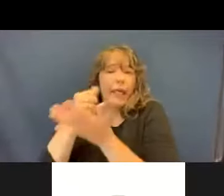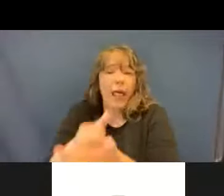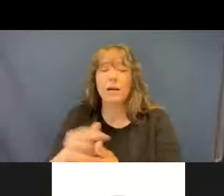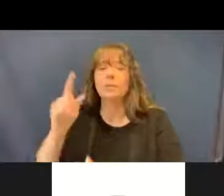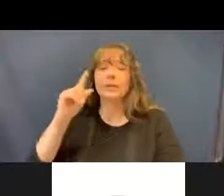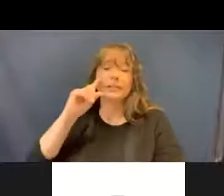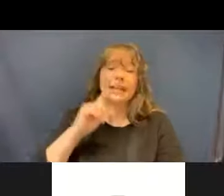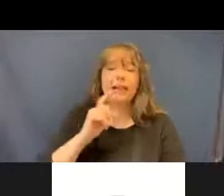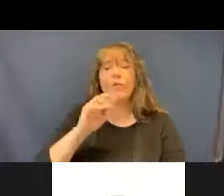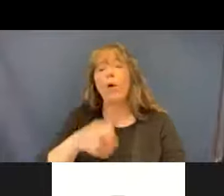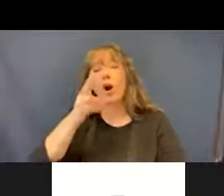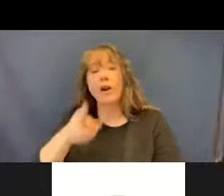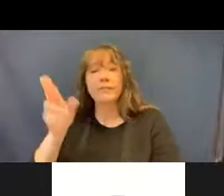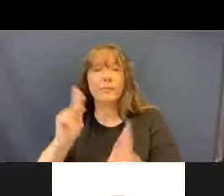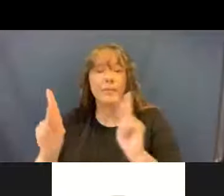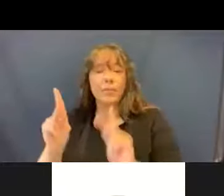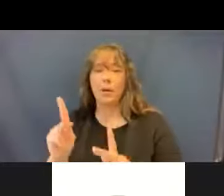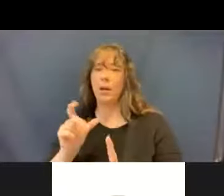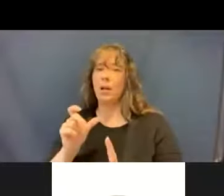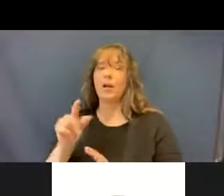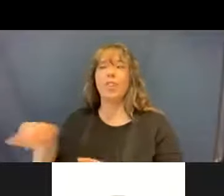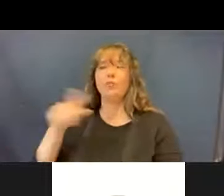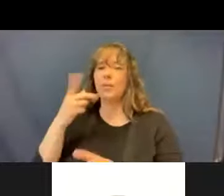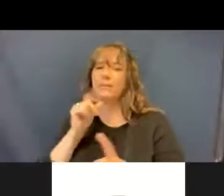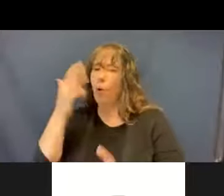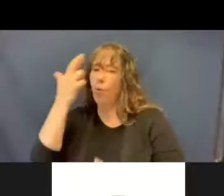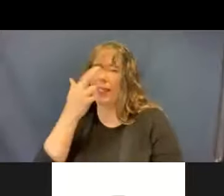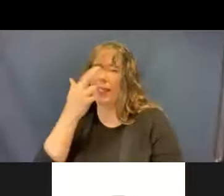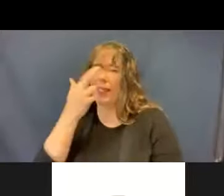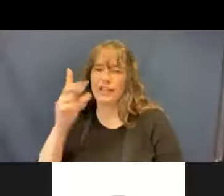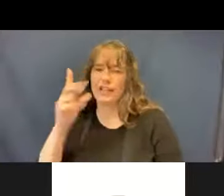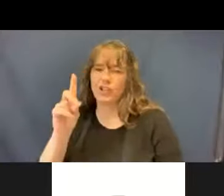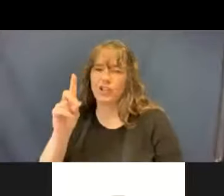we may not realize we do? >> DR. DANIELLE RASTETTER: I'd like to answer